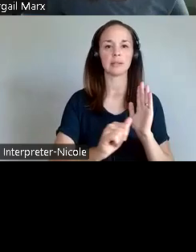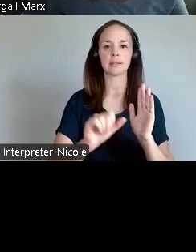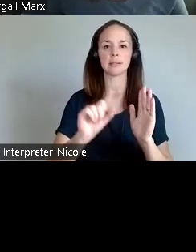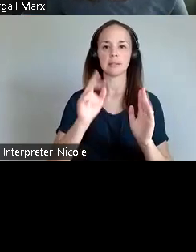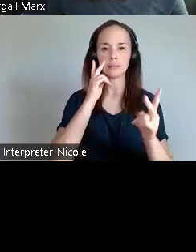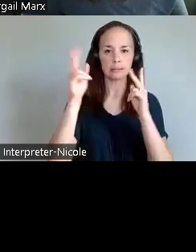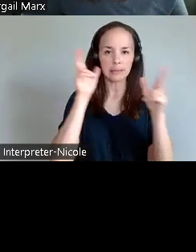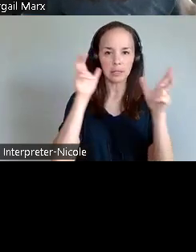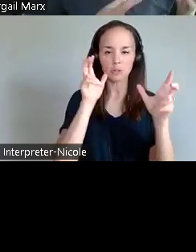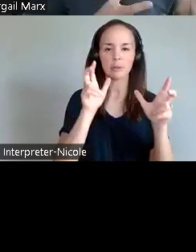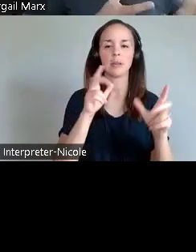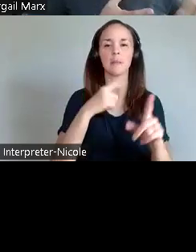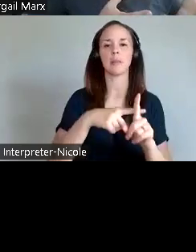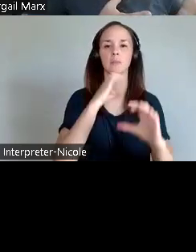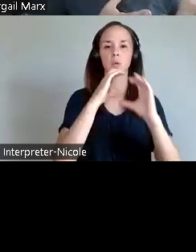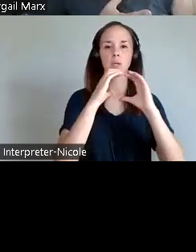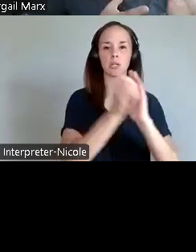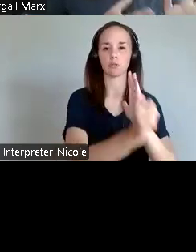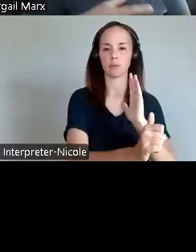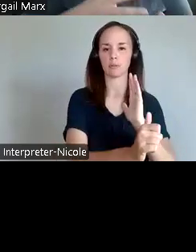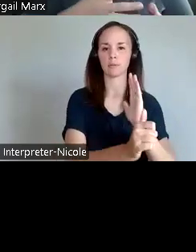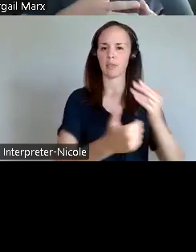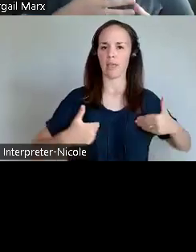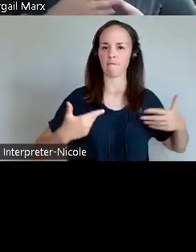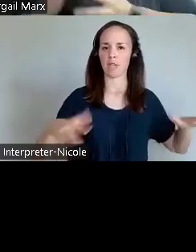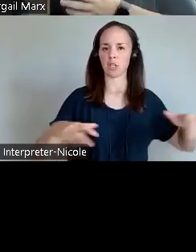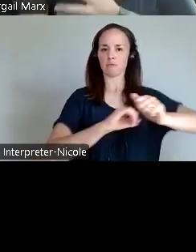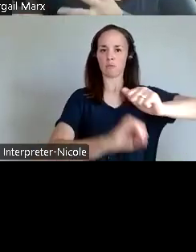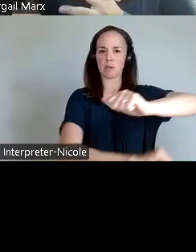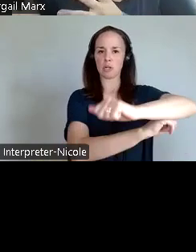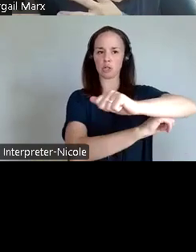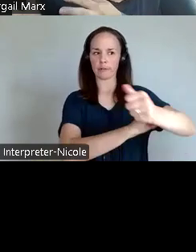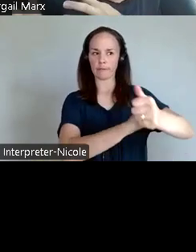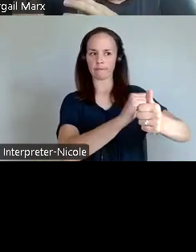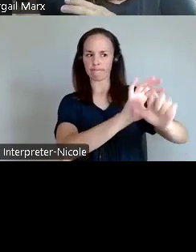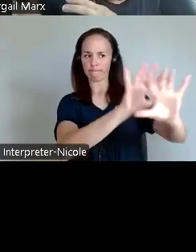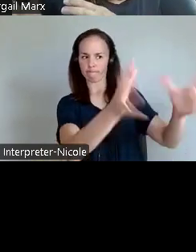and communication skills that they're starting with, and then the devices or the communication